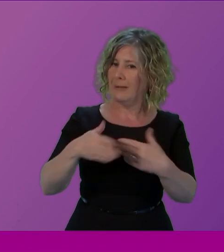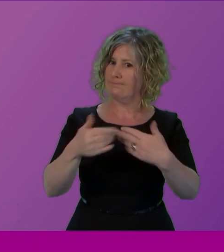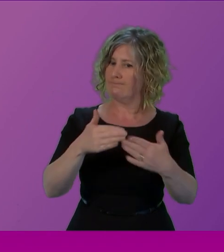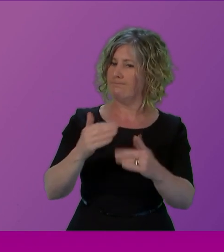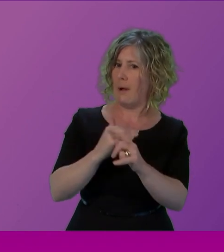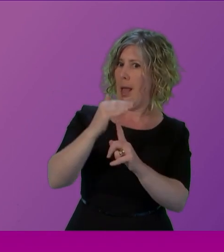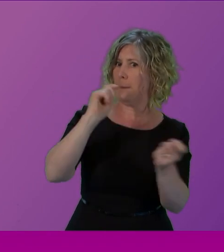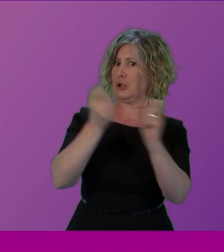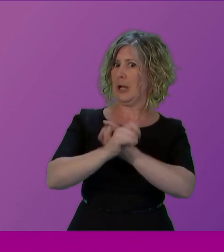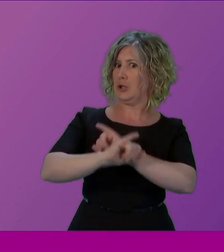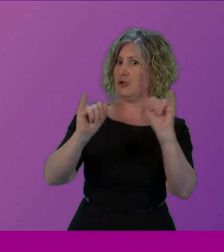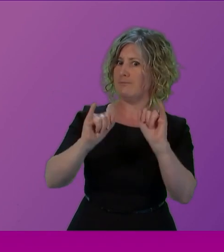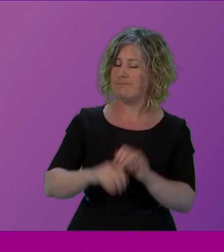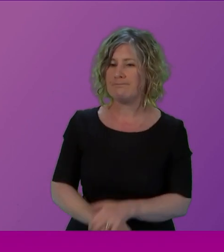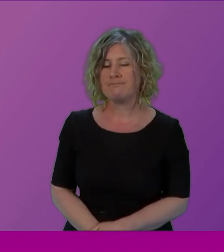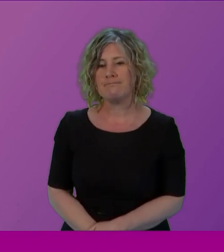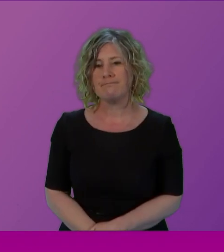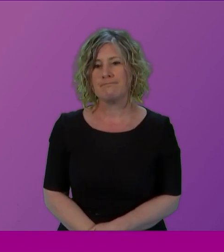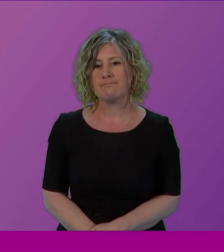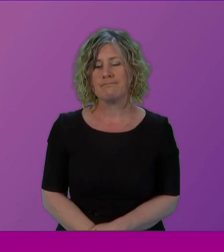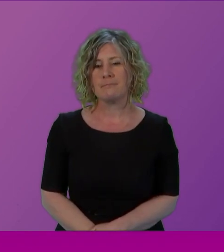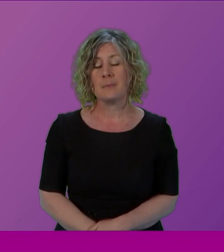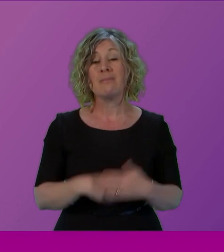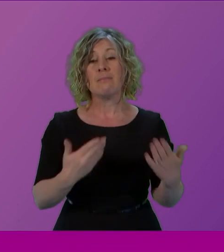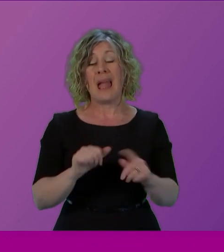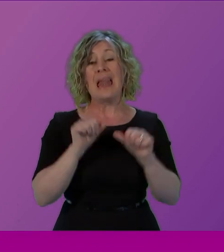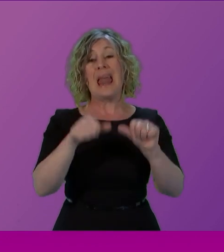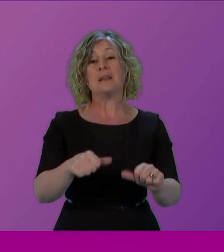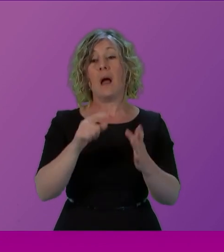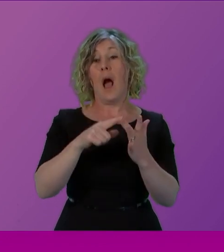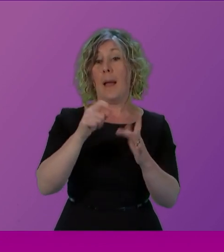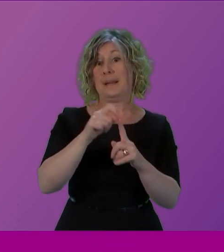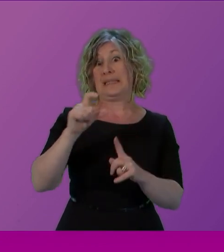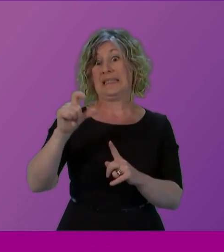I look forward to the publication of the next IPCC report, and I certainly hope that it